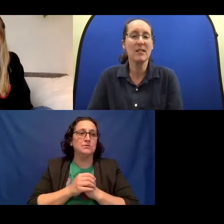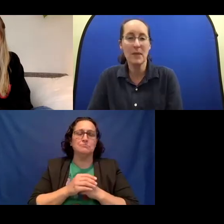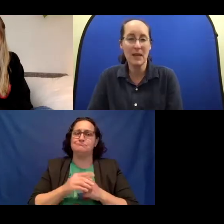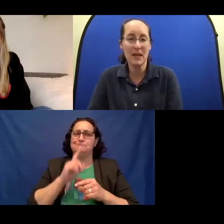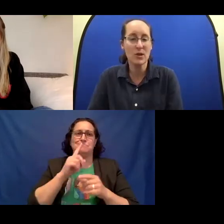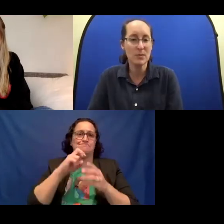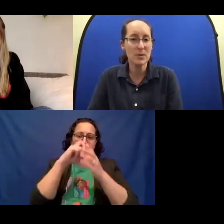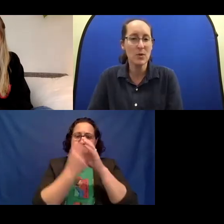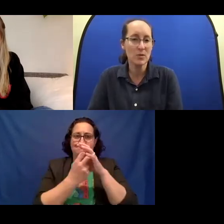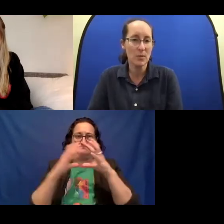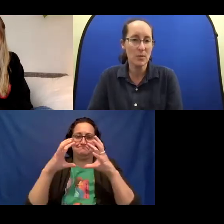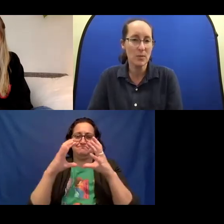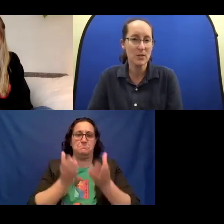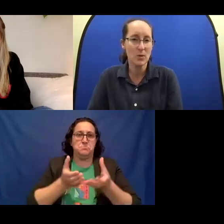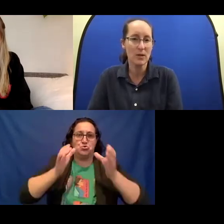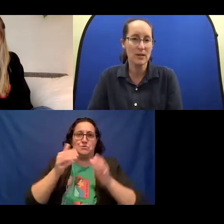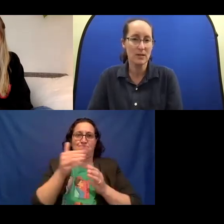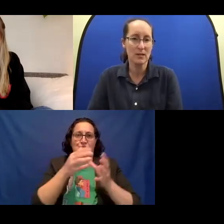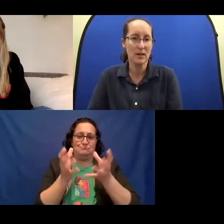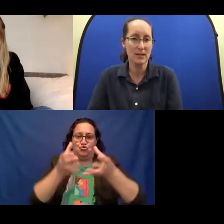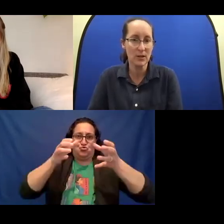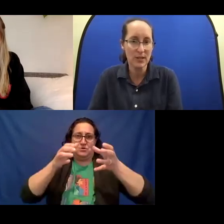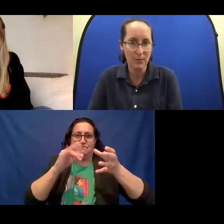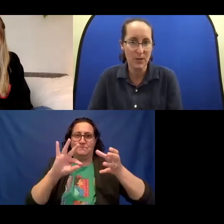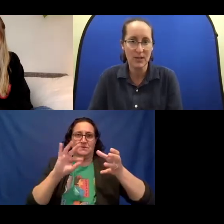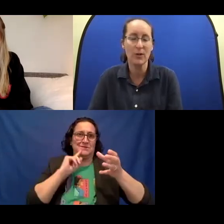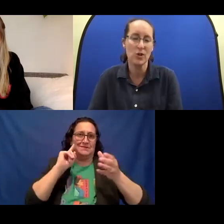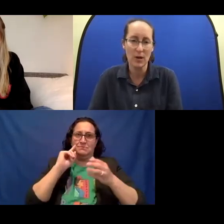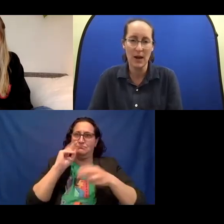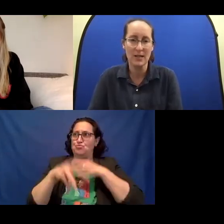go to a mainstream school, to a public school, as a single deaf person for a short amount of time.